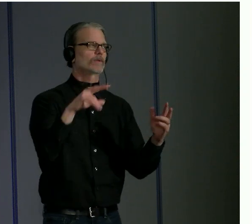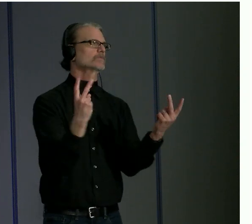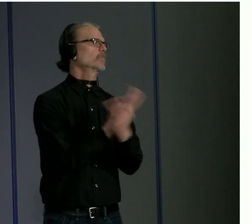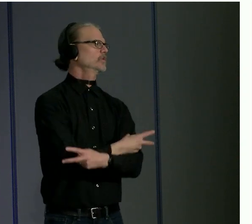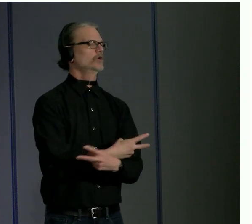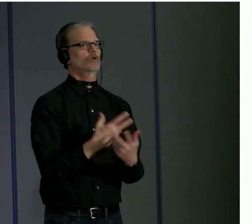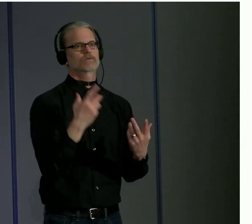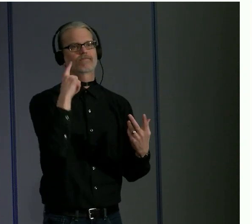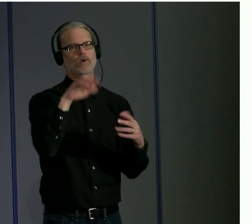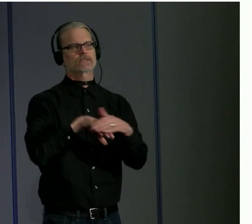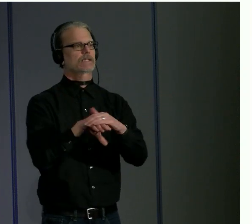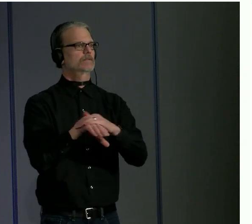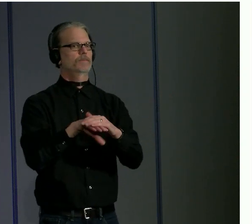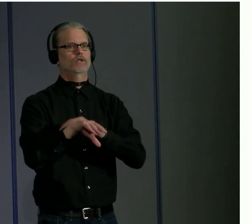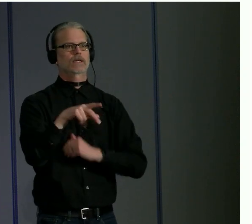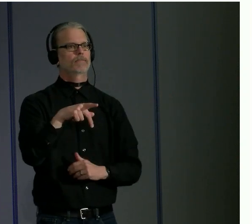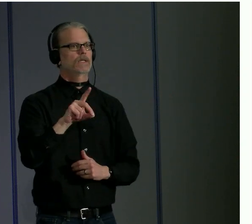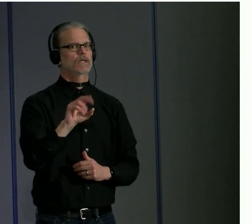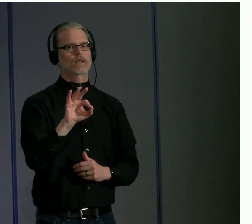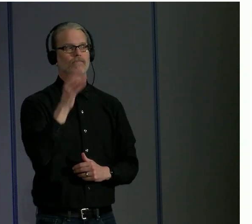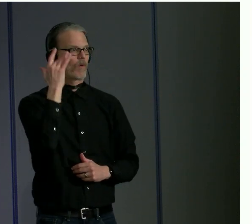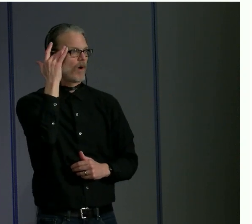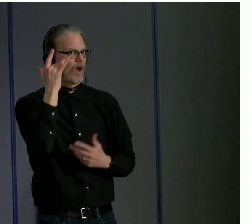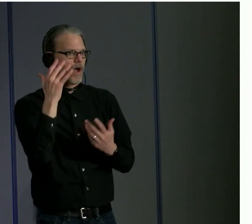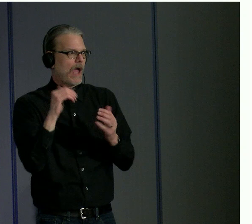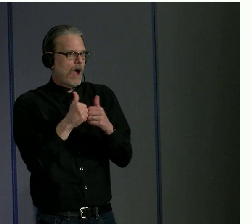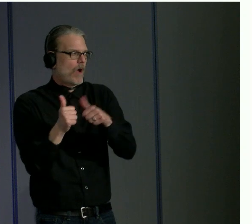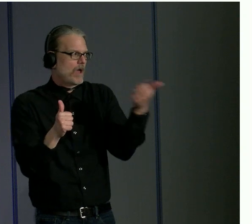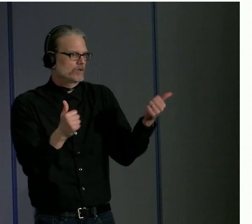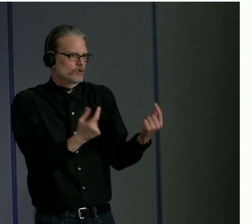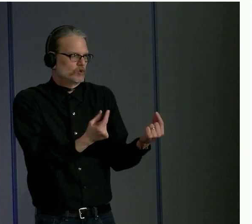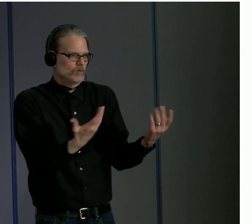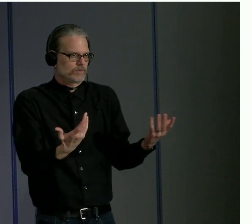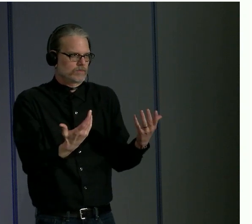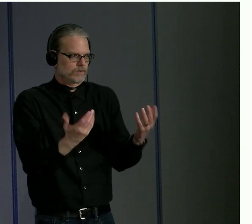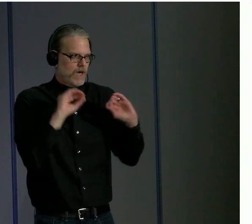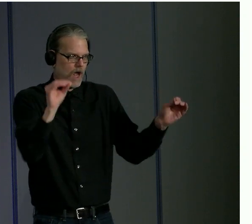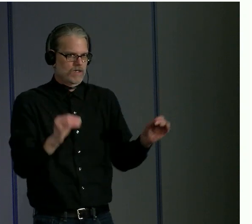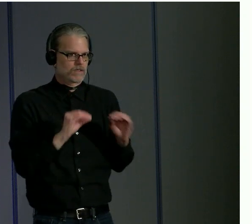deal with in accessibility in PDF because there's no way to do it currently than provide Alt Text.